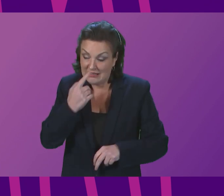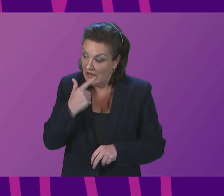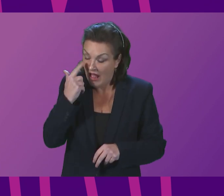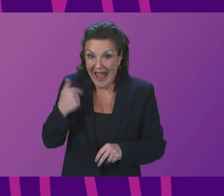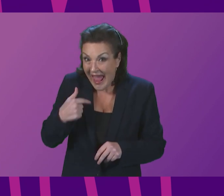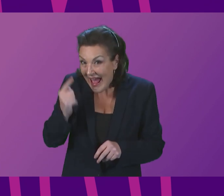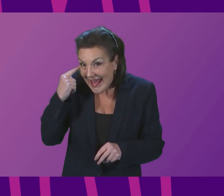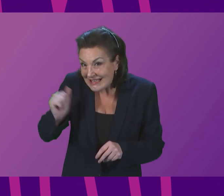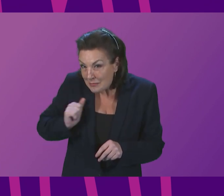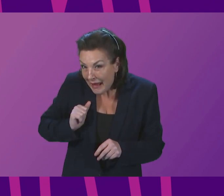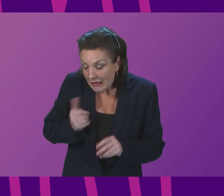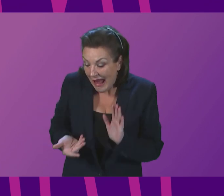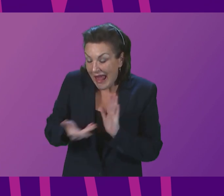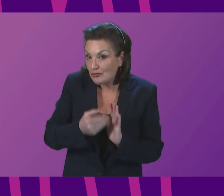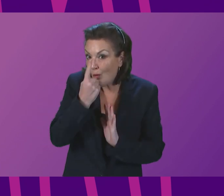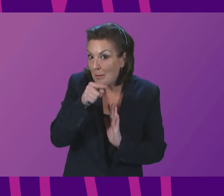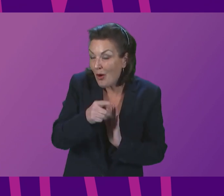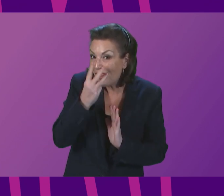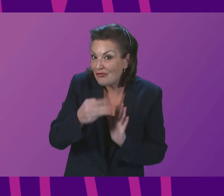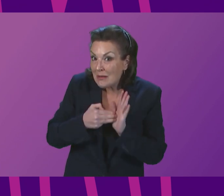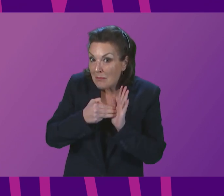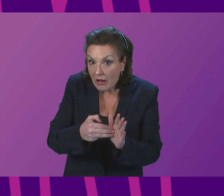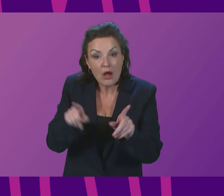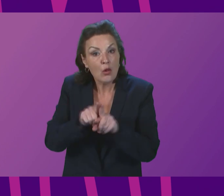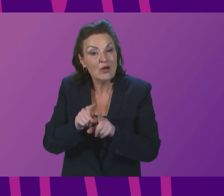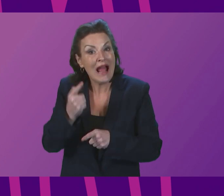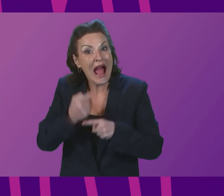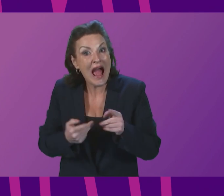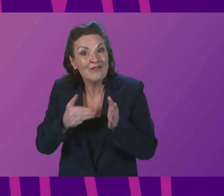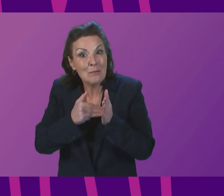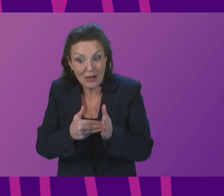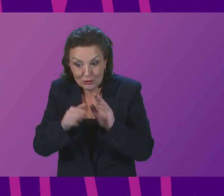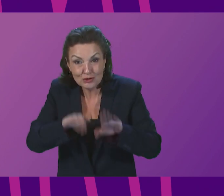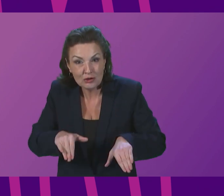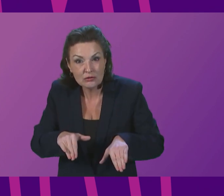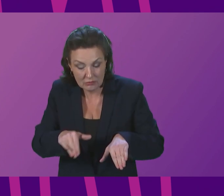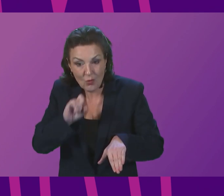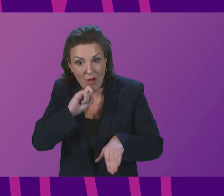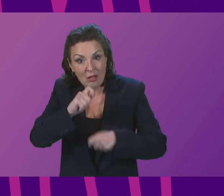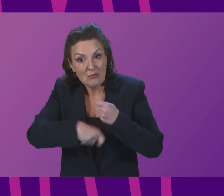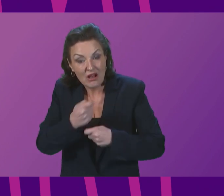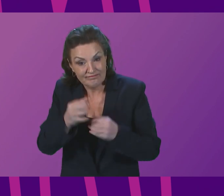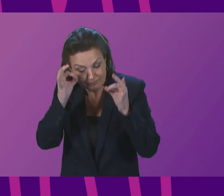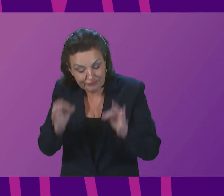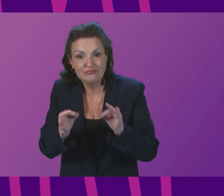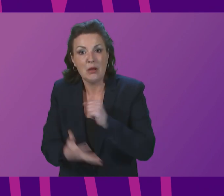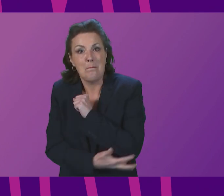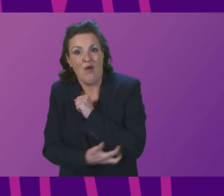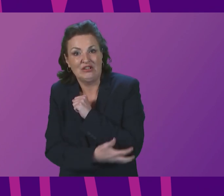UK, including half a million children, will be pushed into poverty. There was nothing in the spring statement to help the poor and those on the lowest incomes,